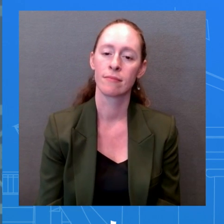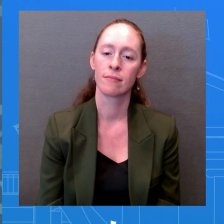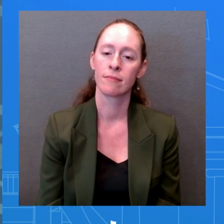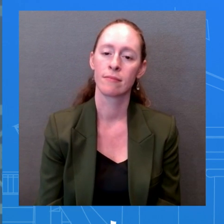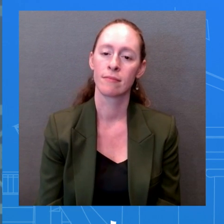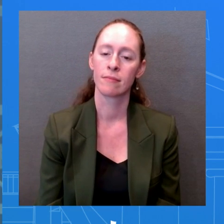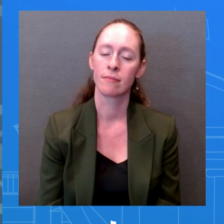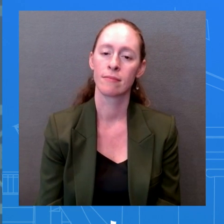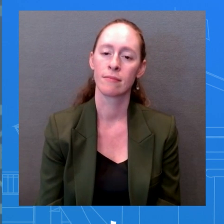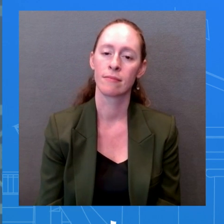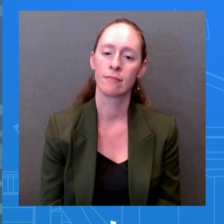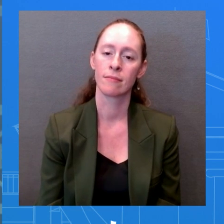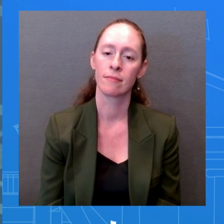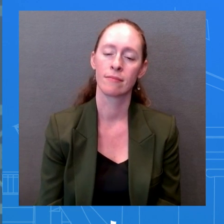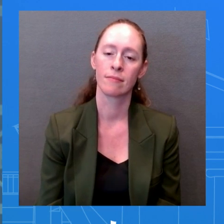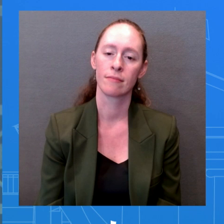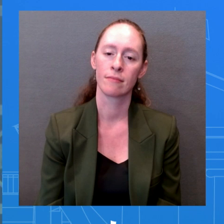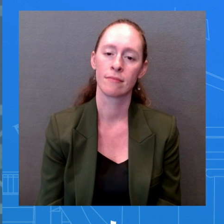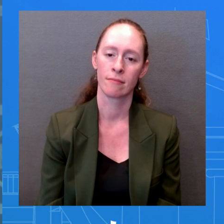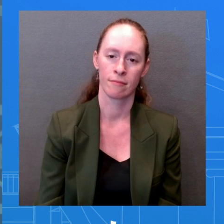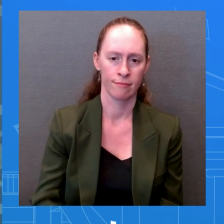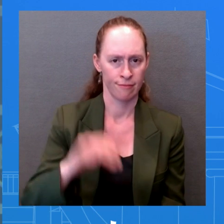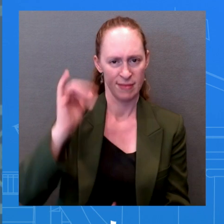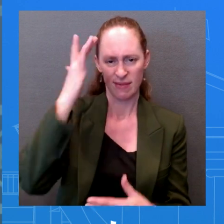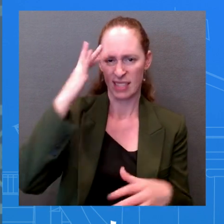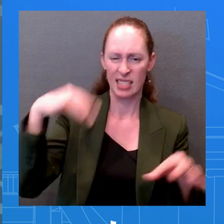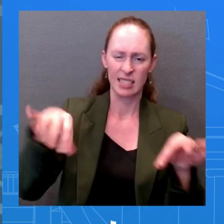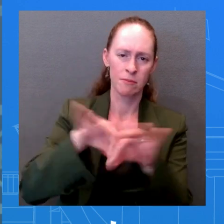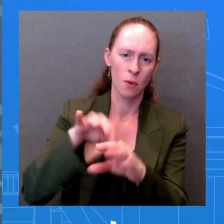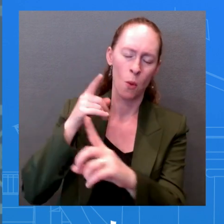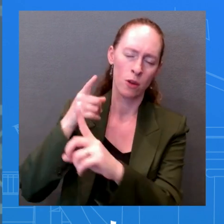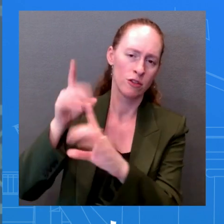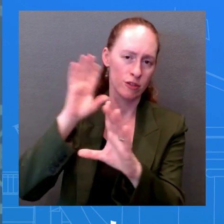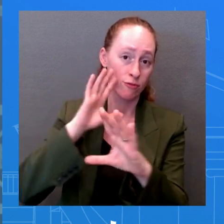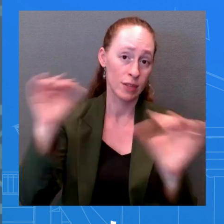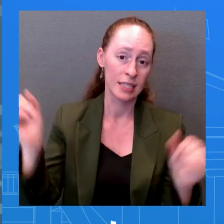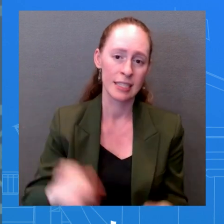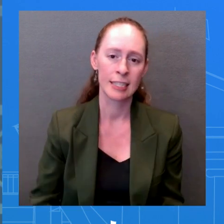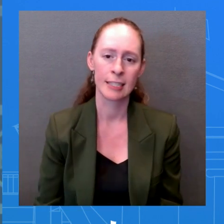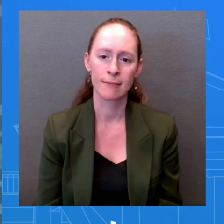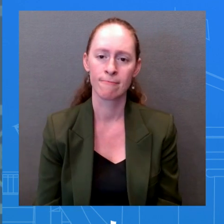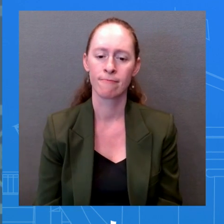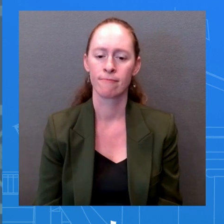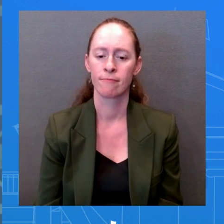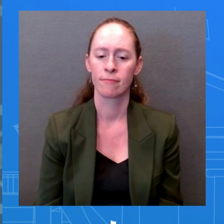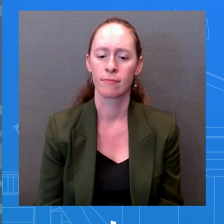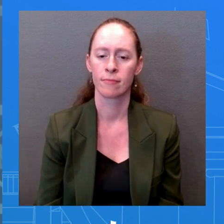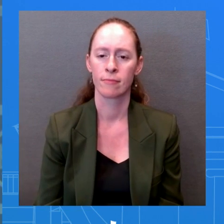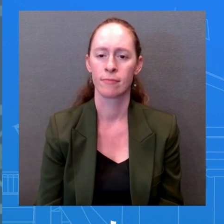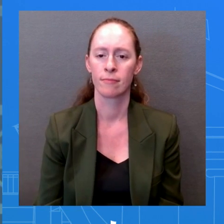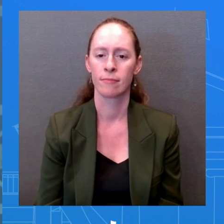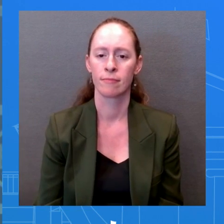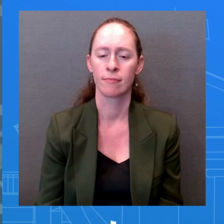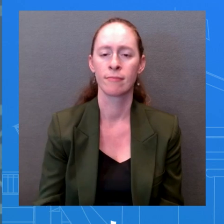and continues to make his priority -- tackling inflation his number one economic priority.